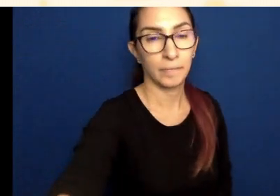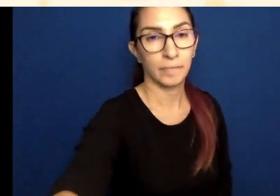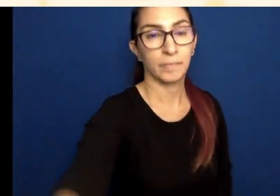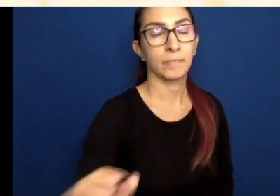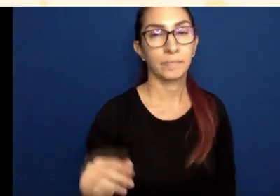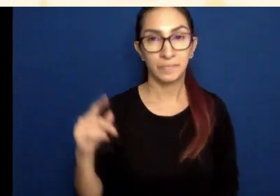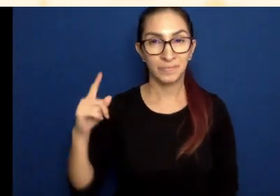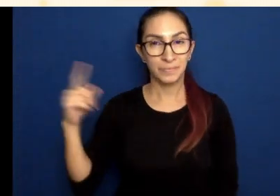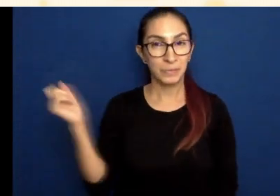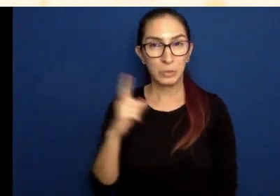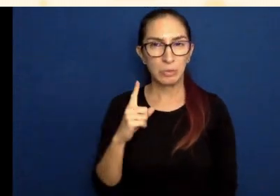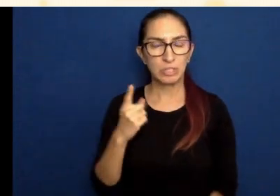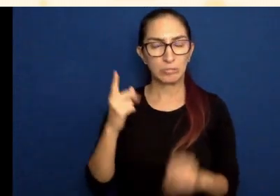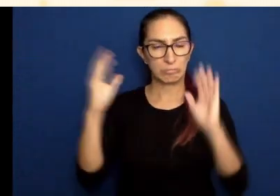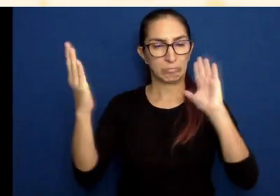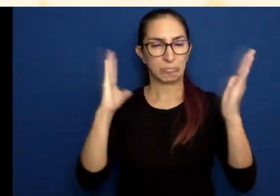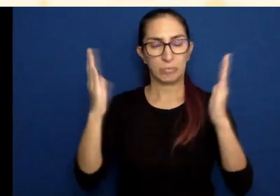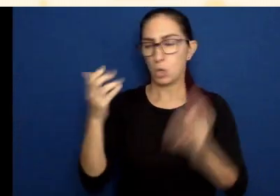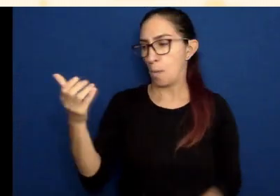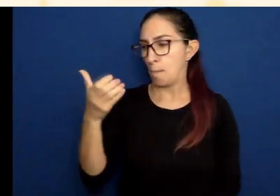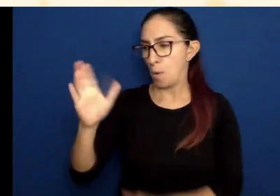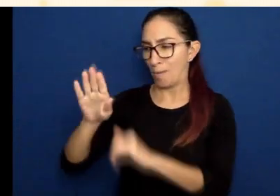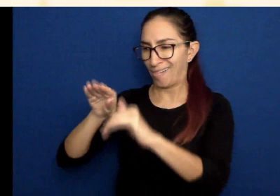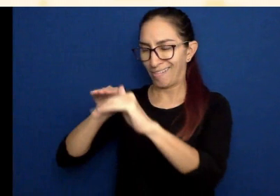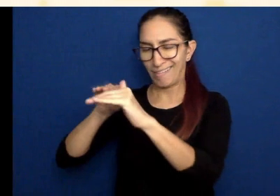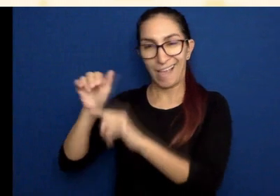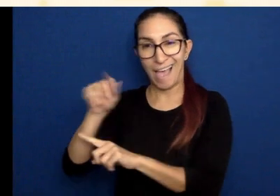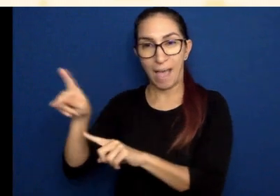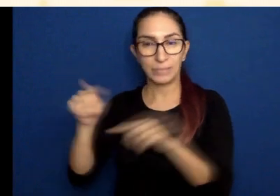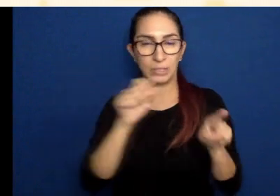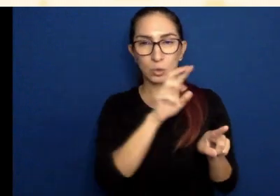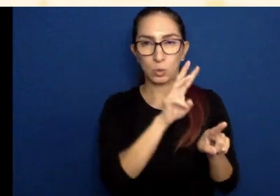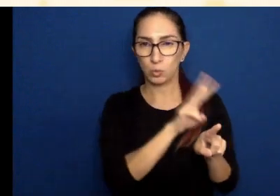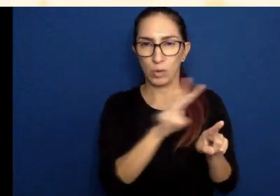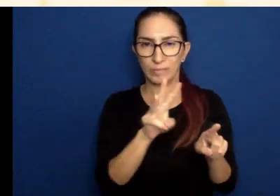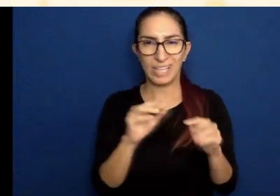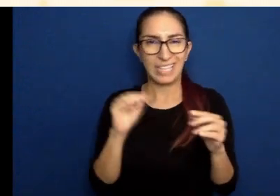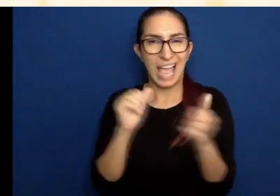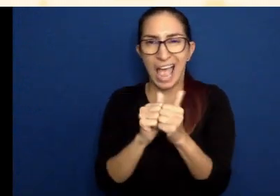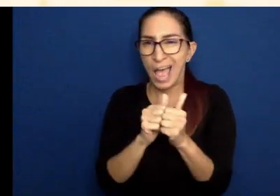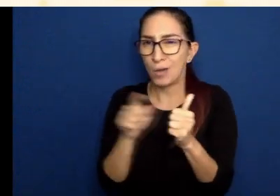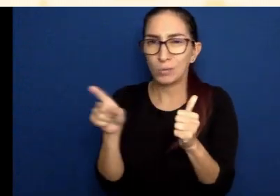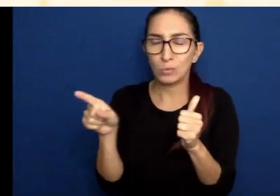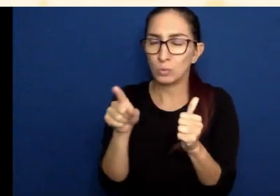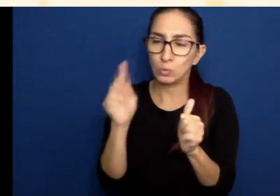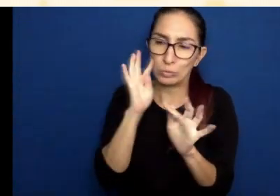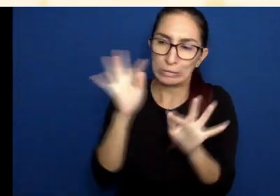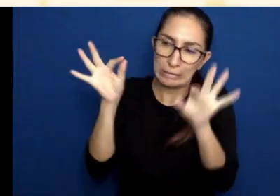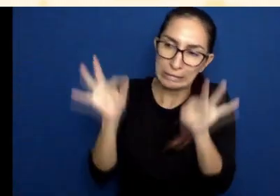for mobile apps and websites, what do you think the line is for deciding if something should be built as a web app versus a mobile app?